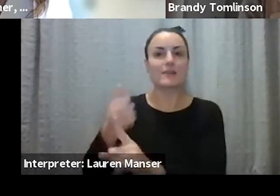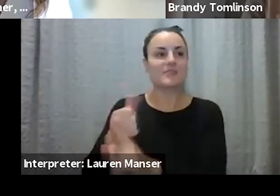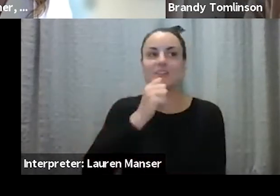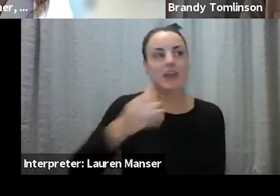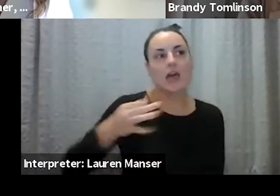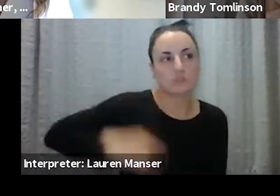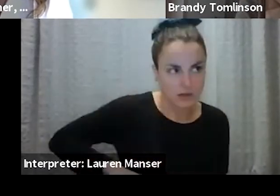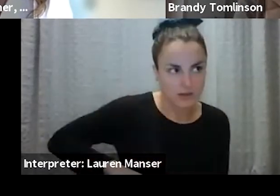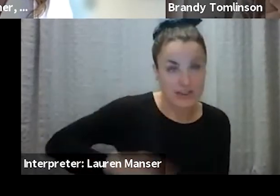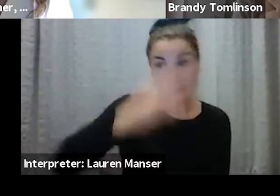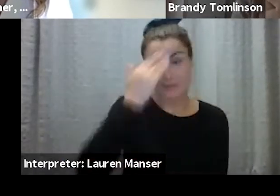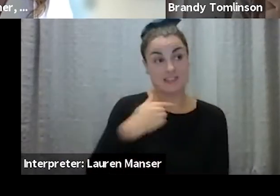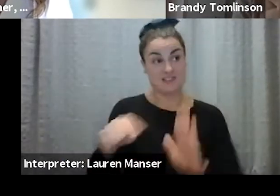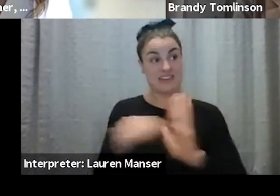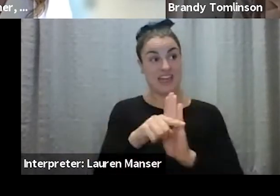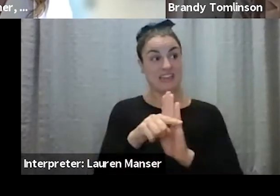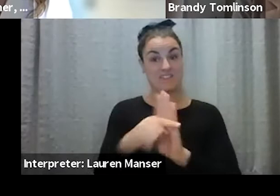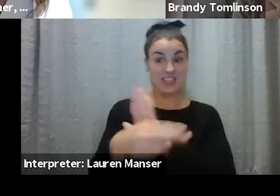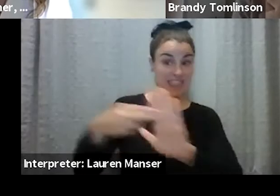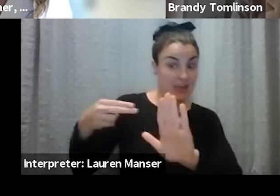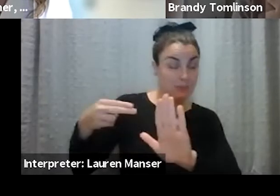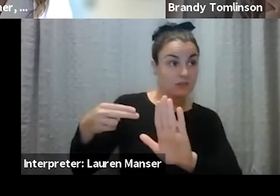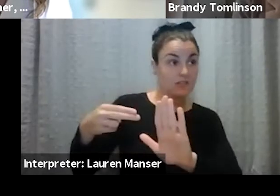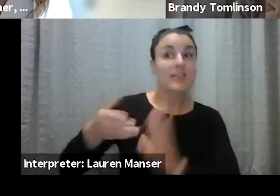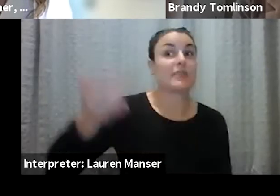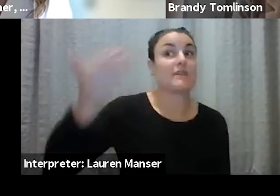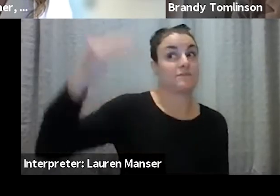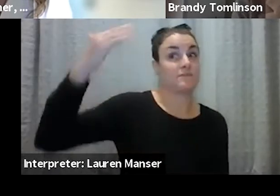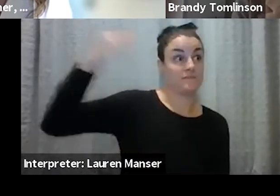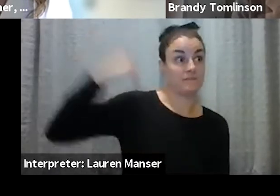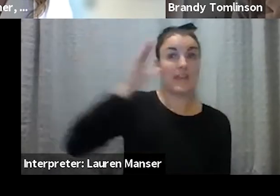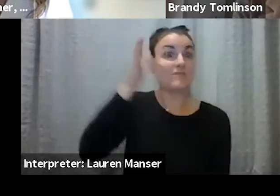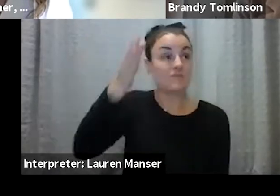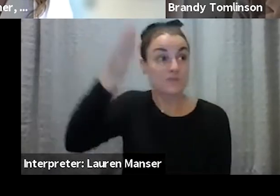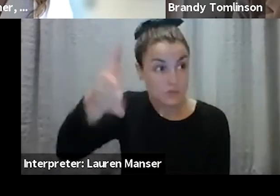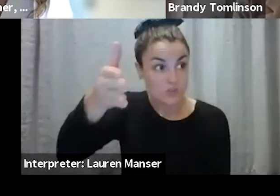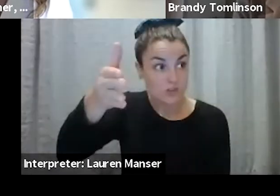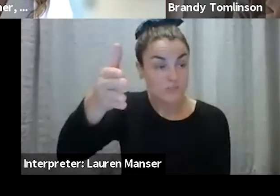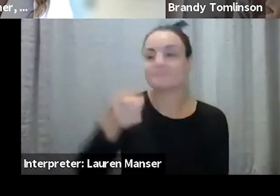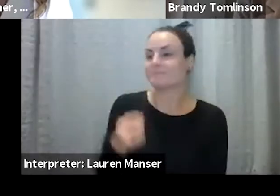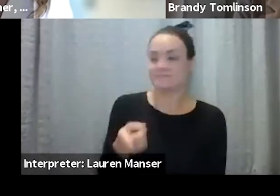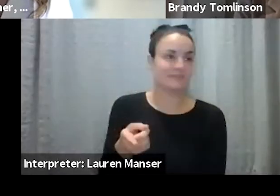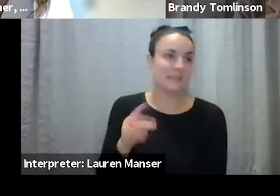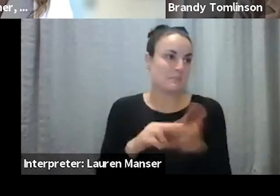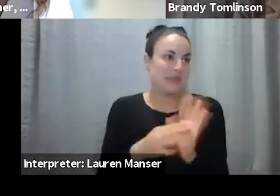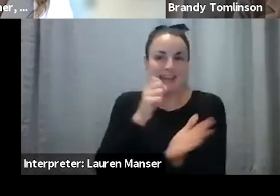then their future and their past actions can be discounted based on them being viewed through this lens,